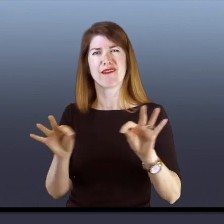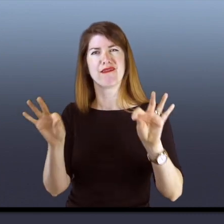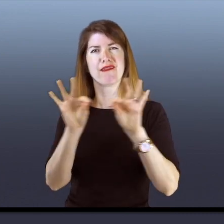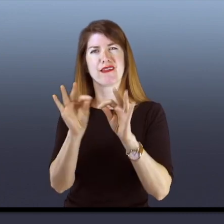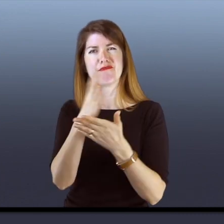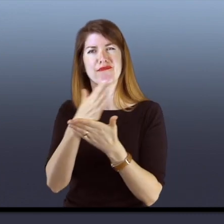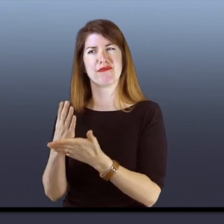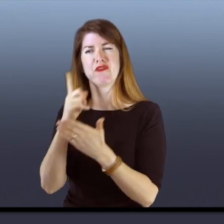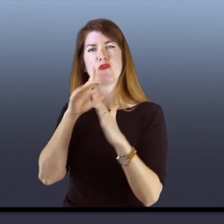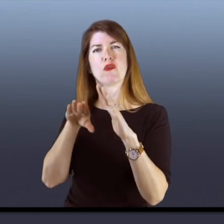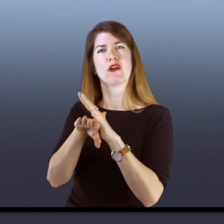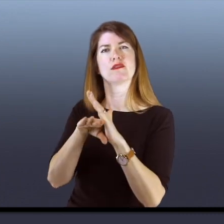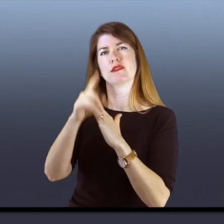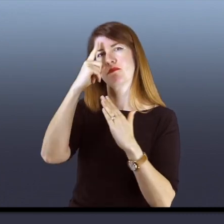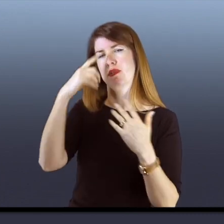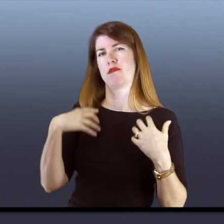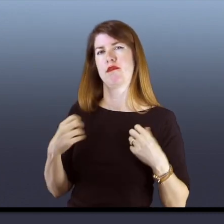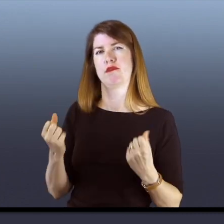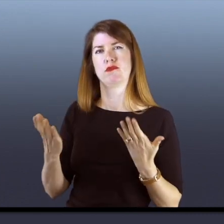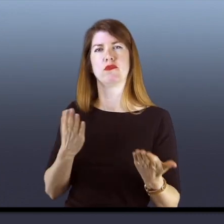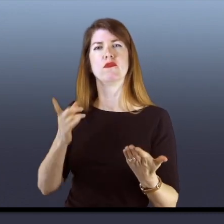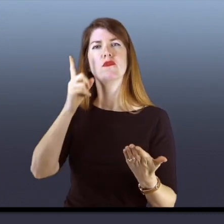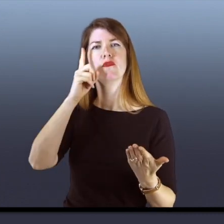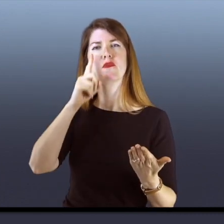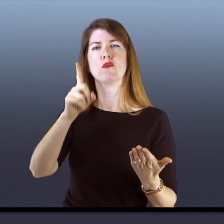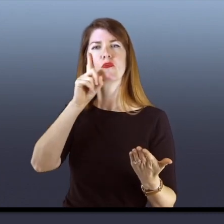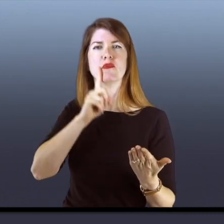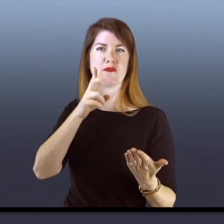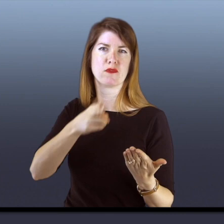and the key components of accessing mental health services for deaf and hard of hearing clients.